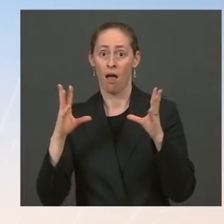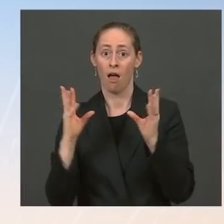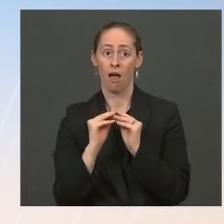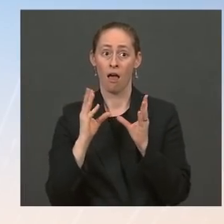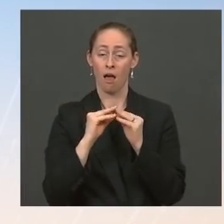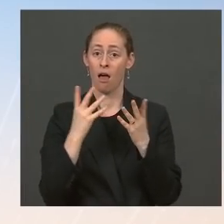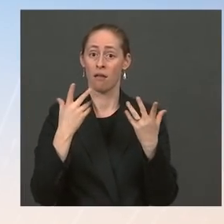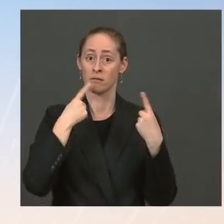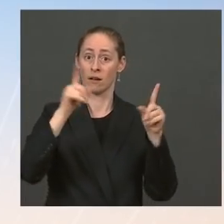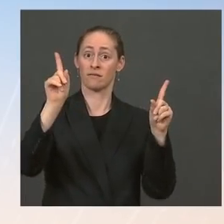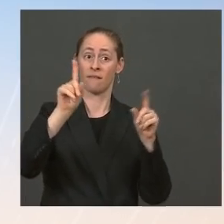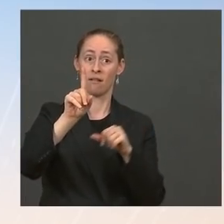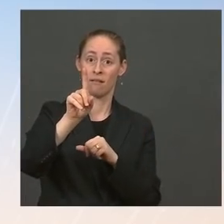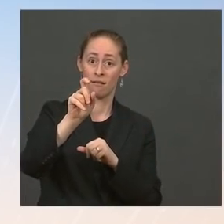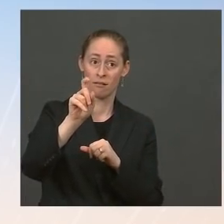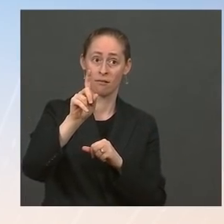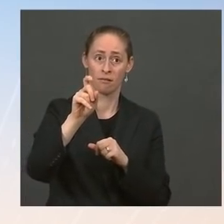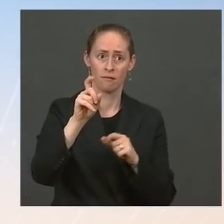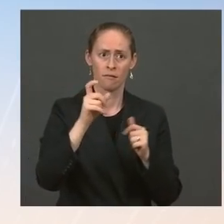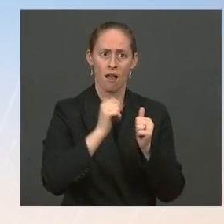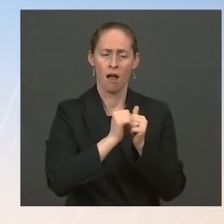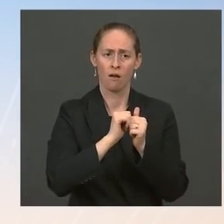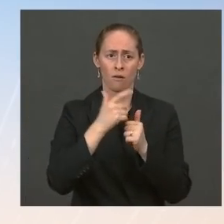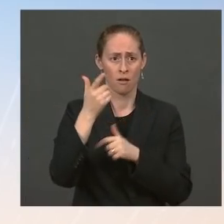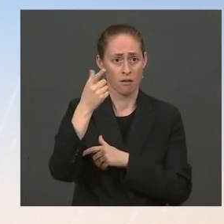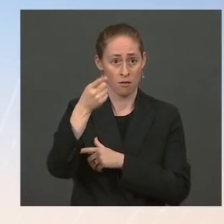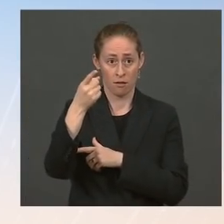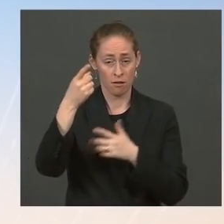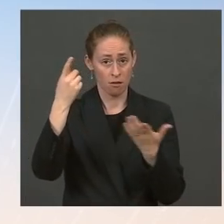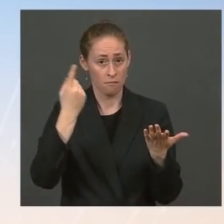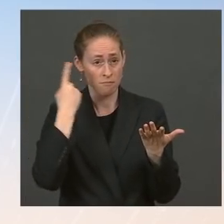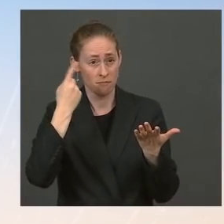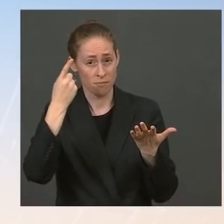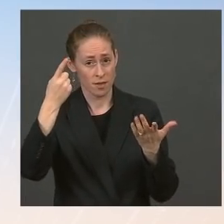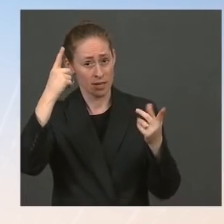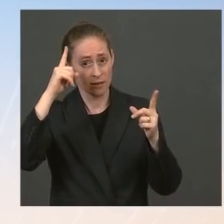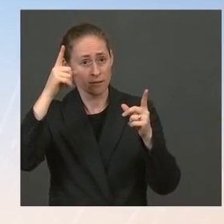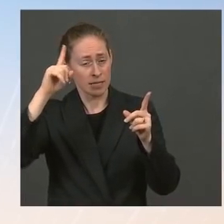Do you expect any agreement today, and in which areas? Thank you, Jen.